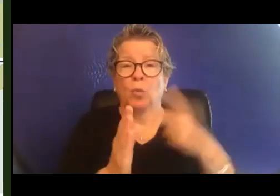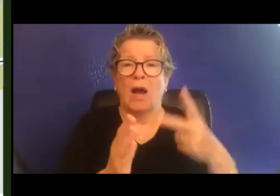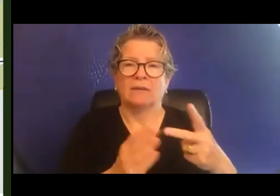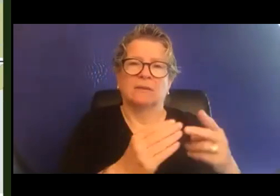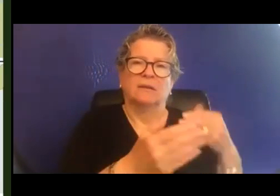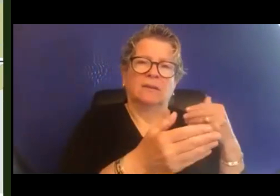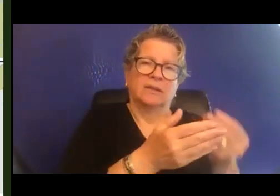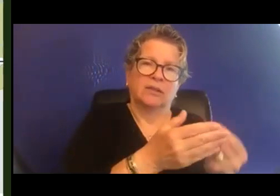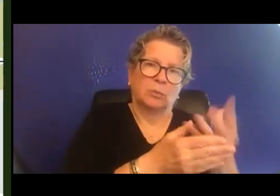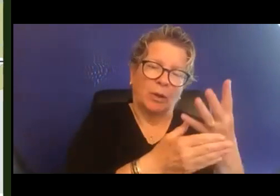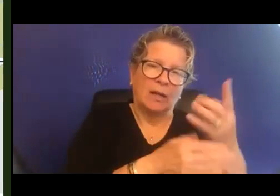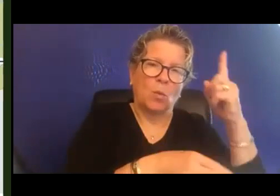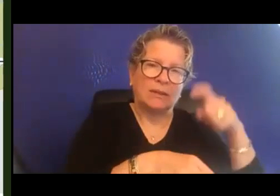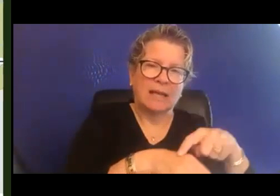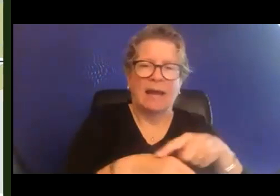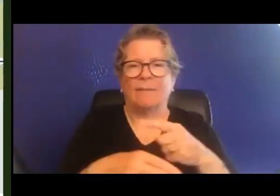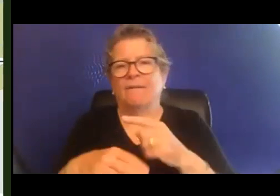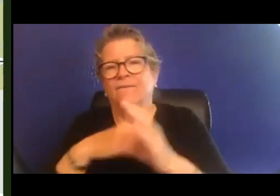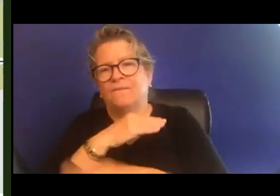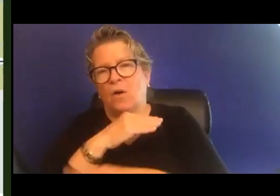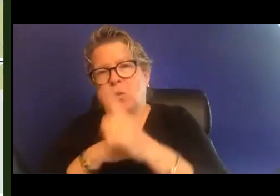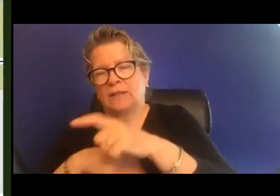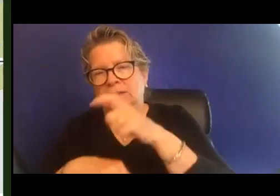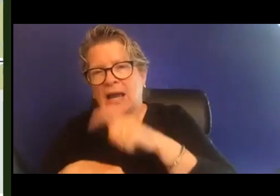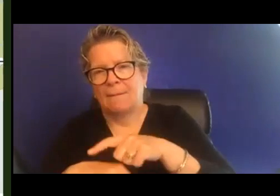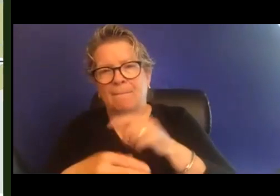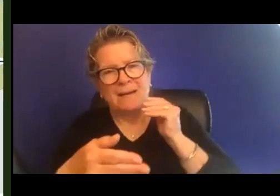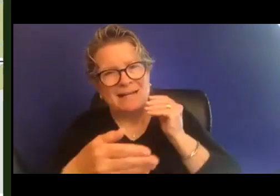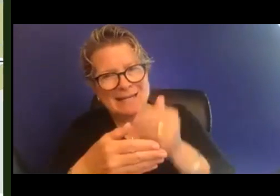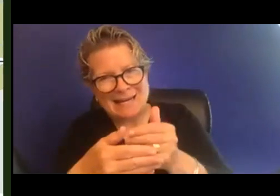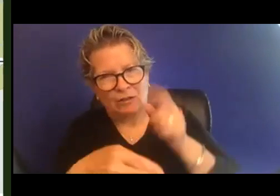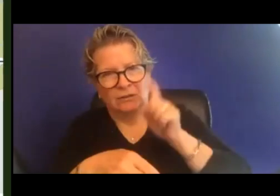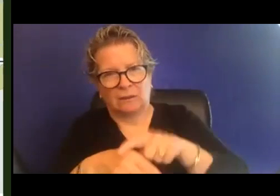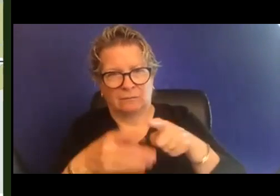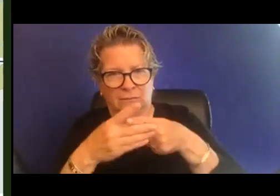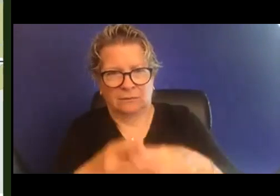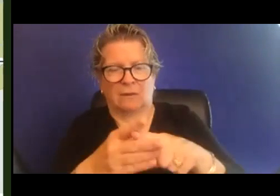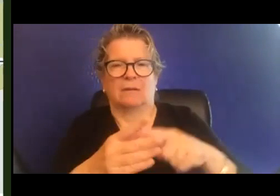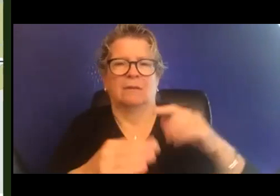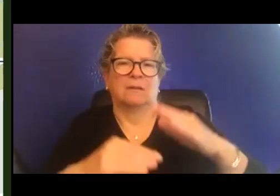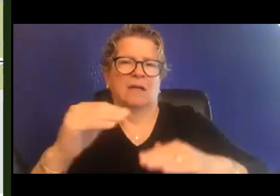it as close to construction as possible to just what of the